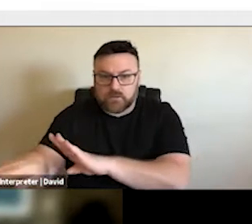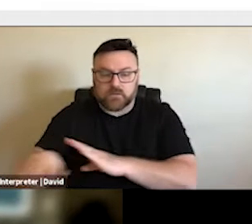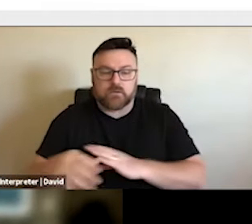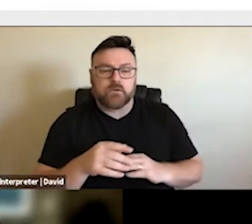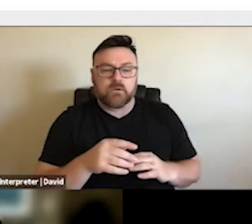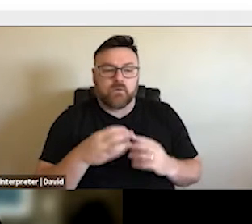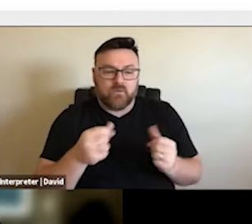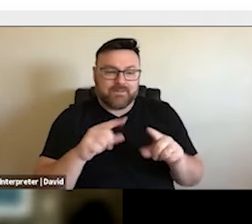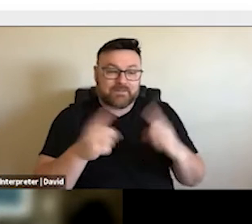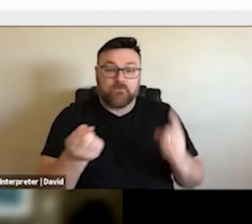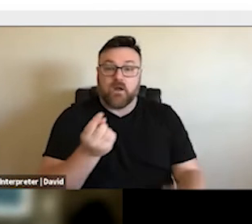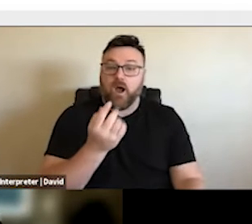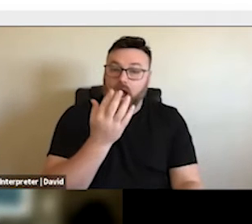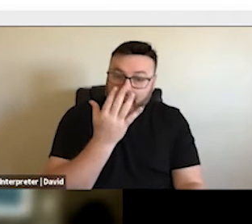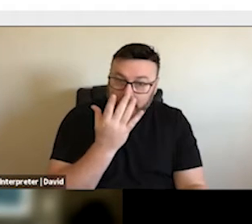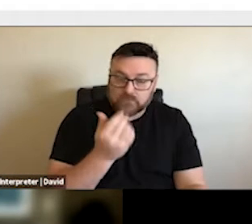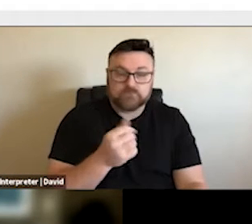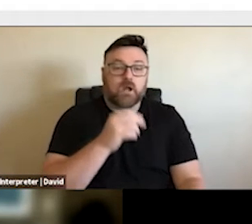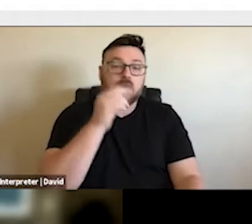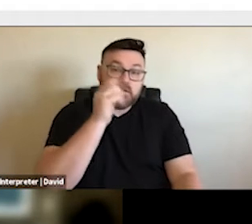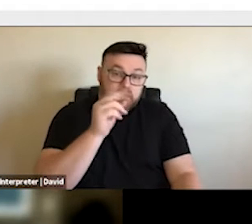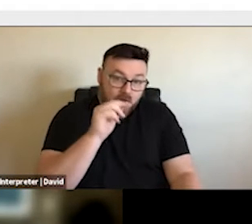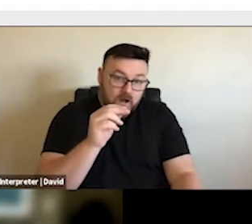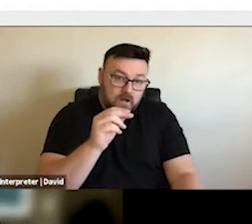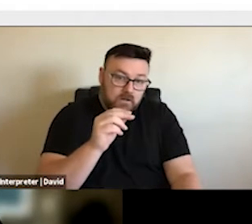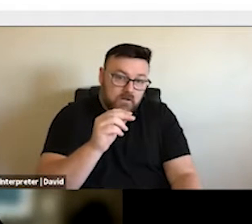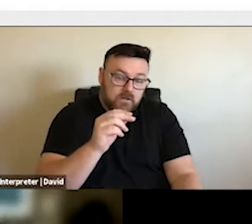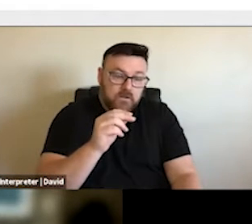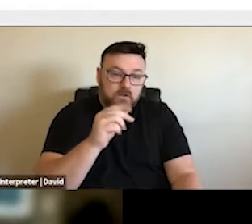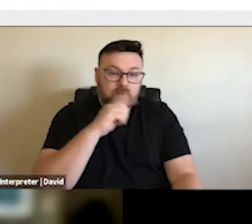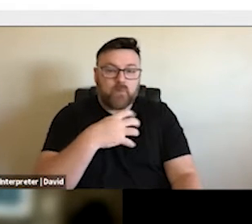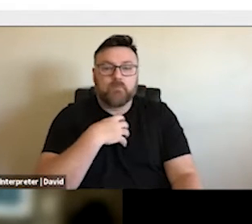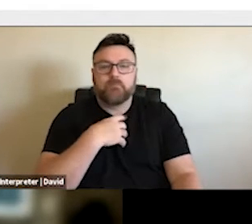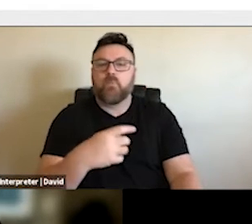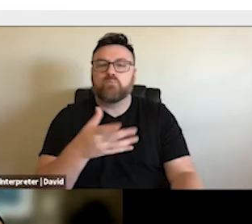For instance, younger audiences are much more likely to be doing online courses and creating